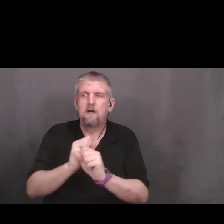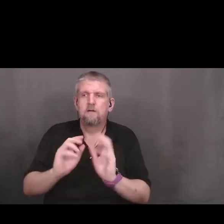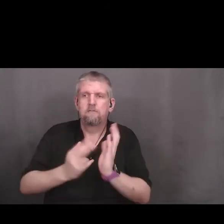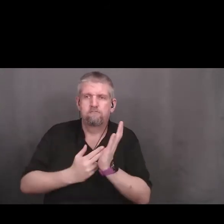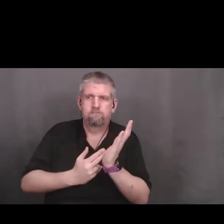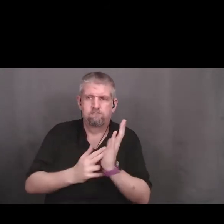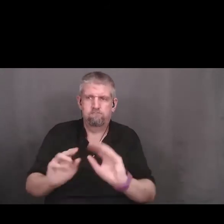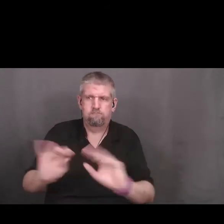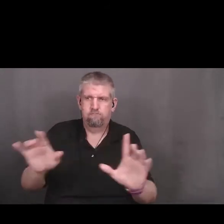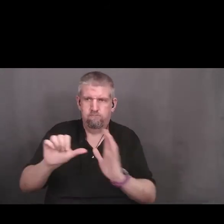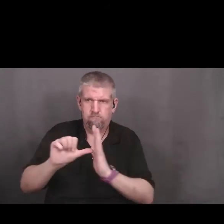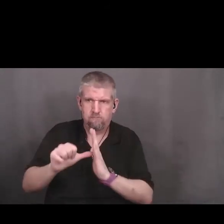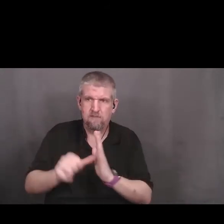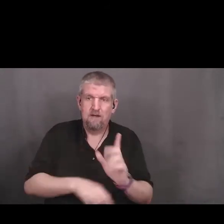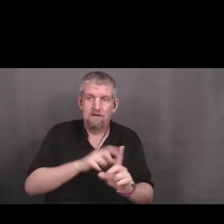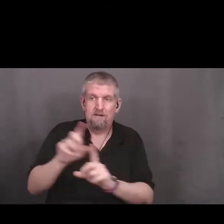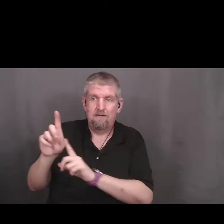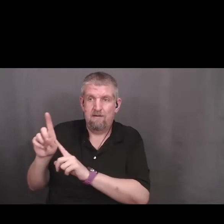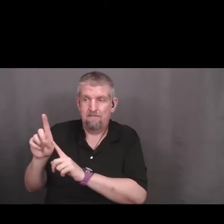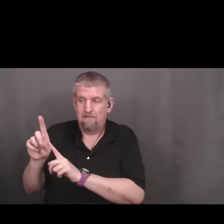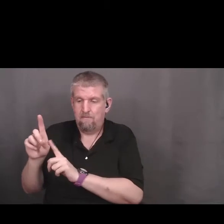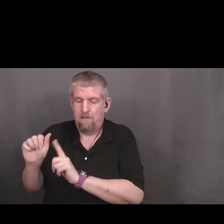that the disability that you're requesting